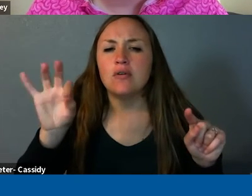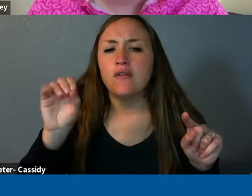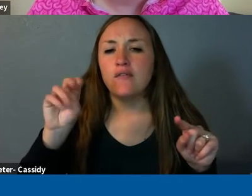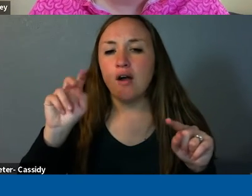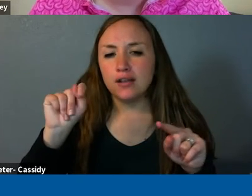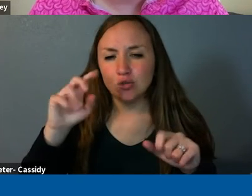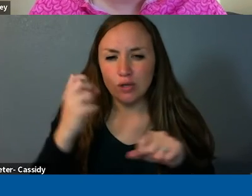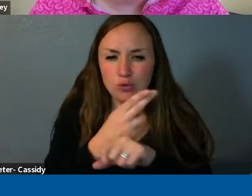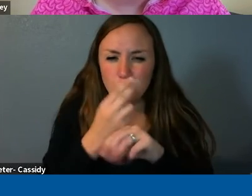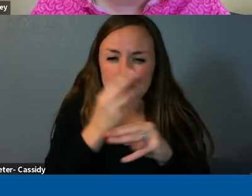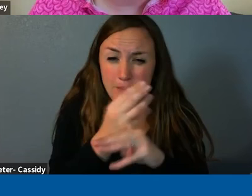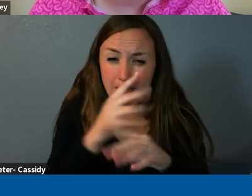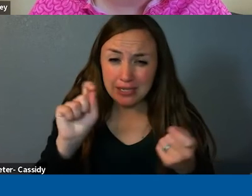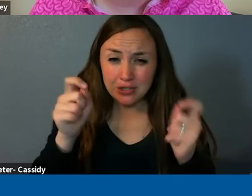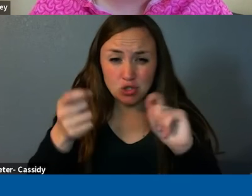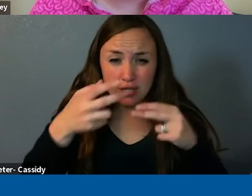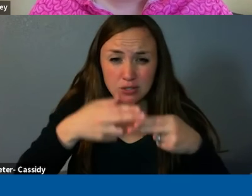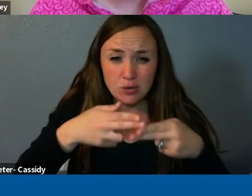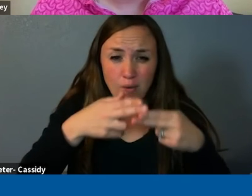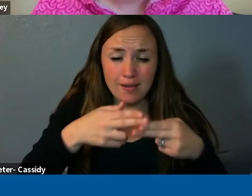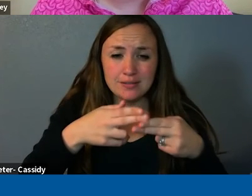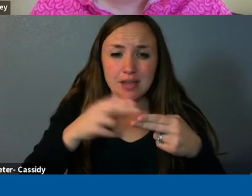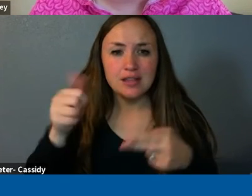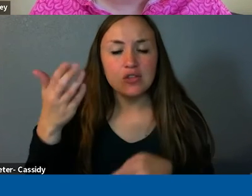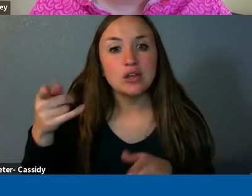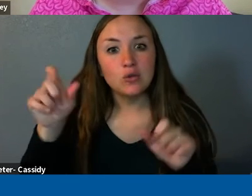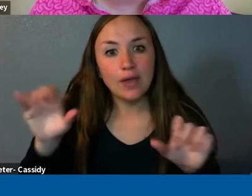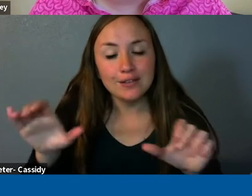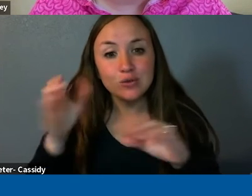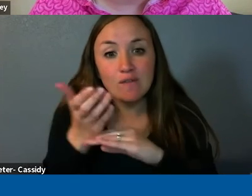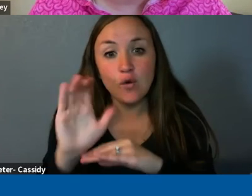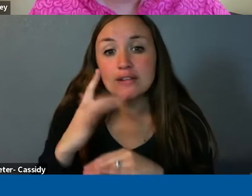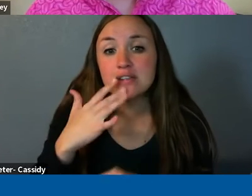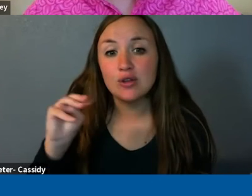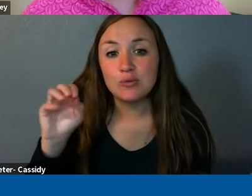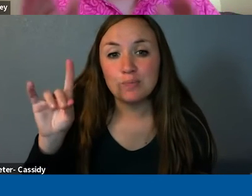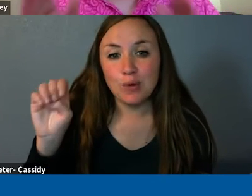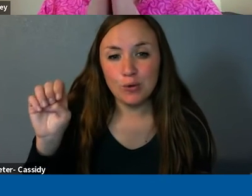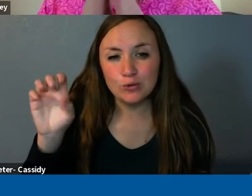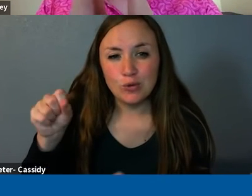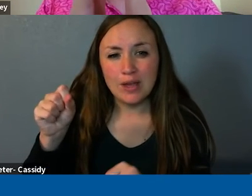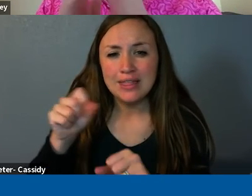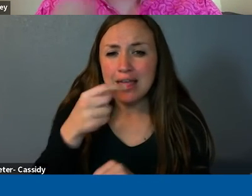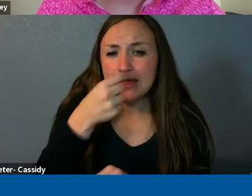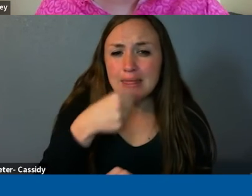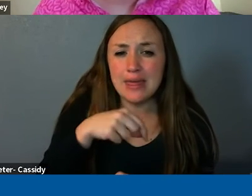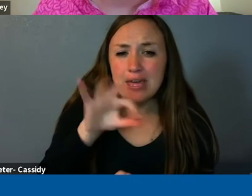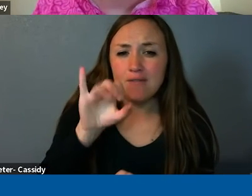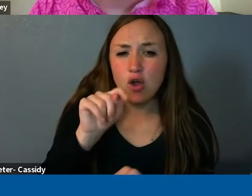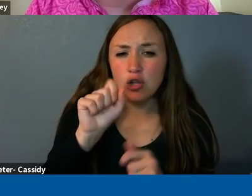a little nudge you can do is when forced colors mode is activated is take that thin font and make it slightly thicker.